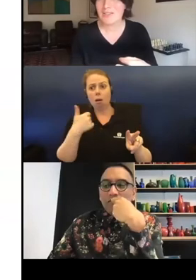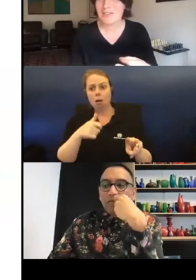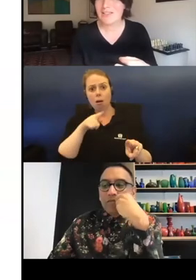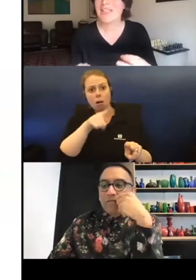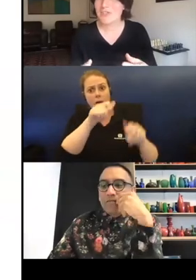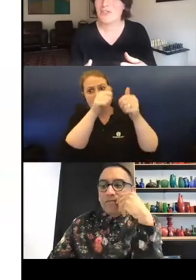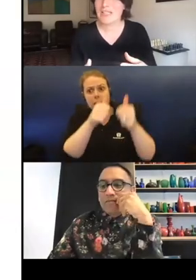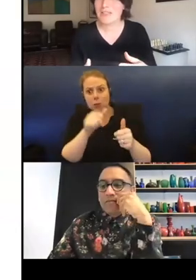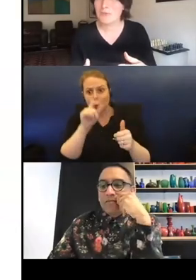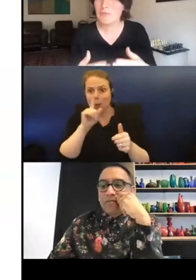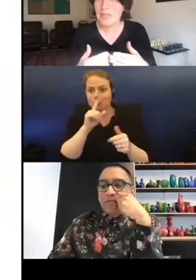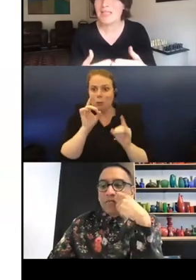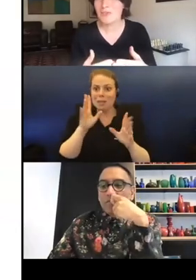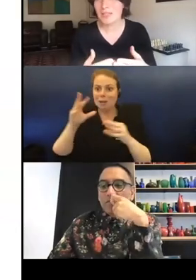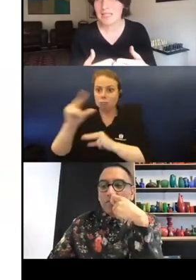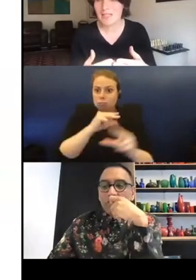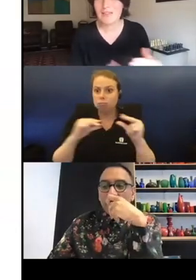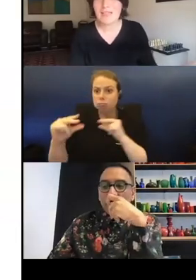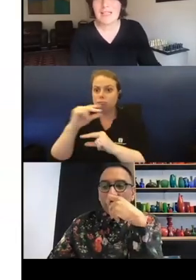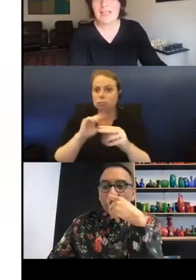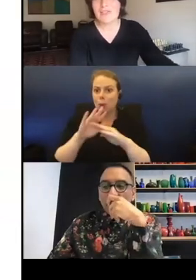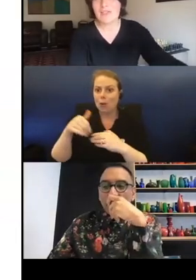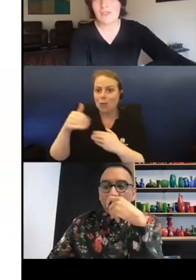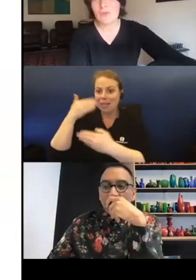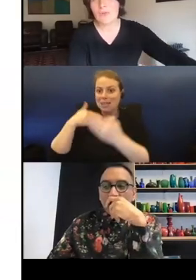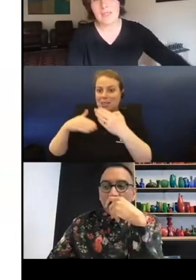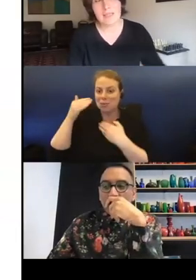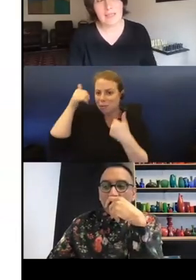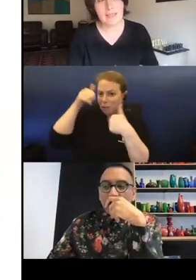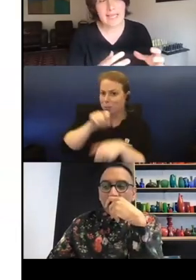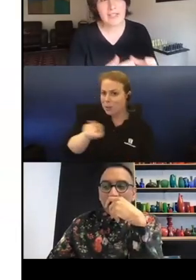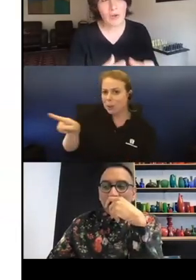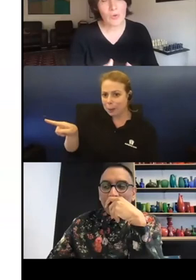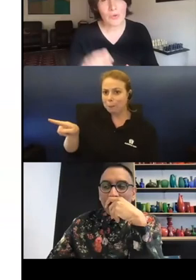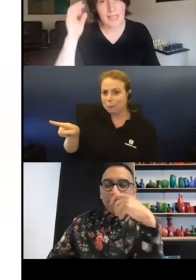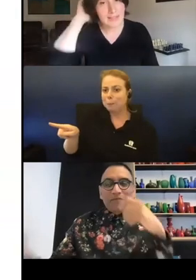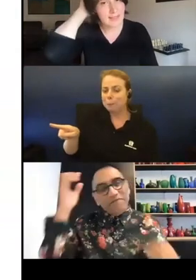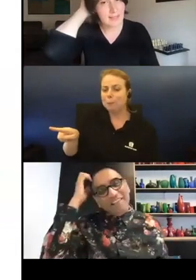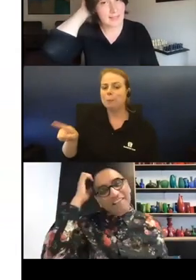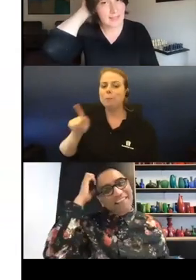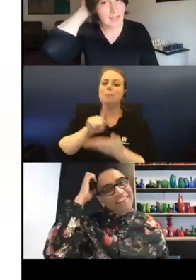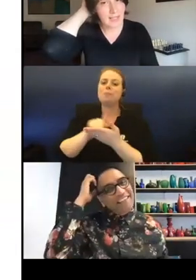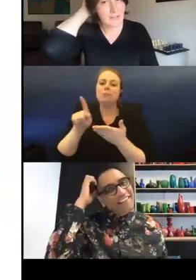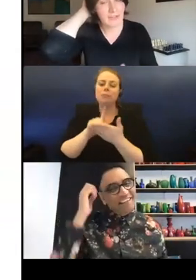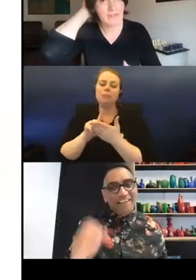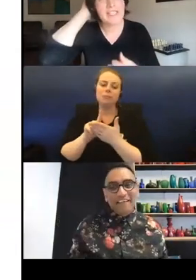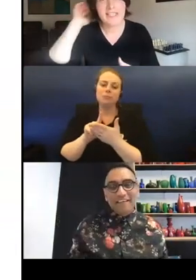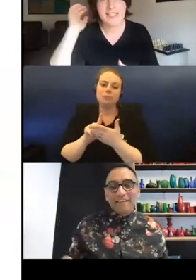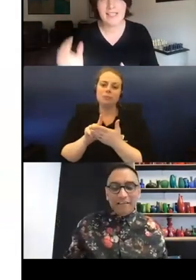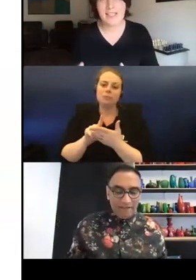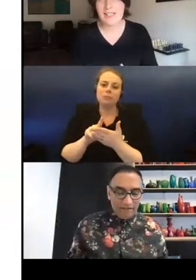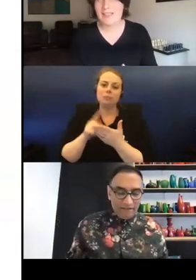the history it was familiar to them still so later on as the archive arrived here and they